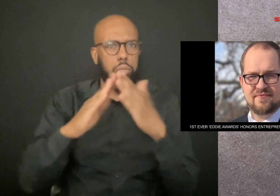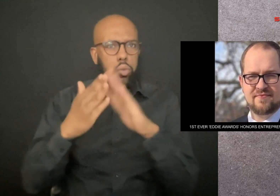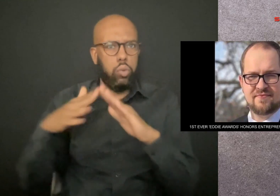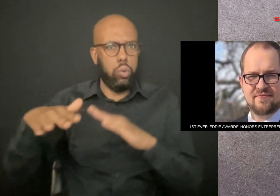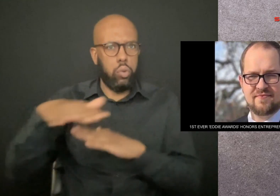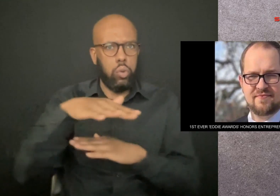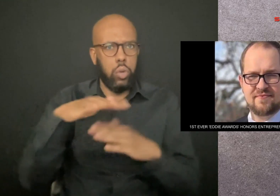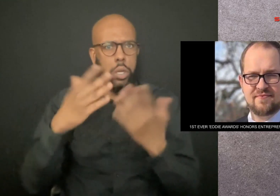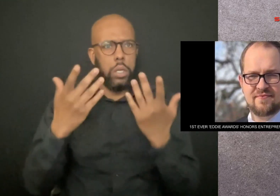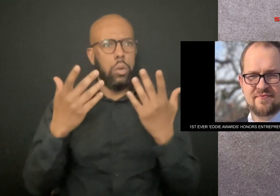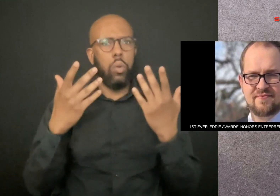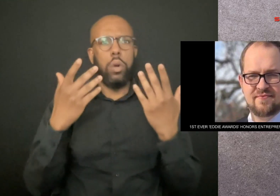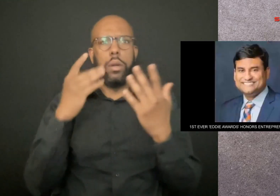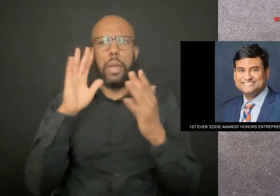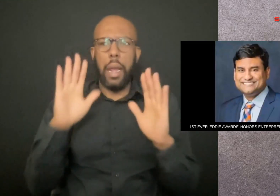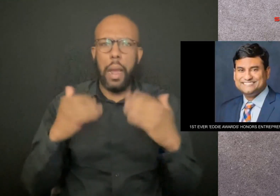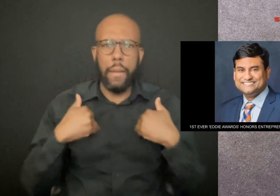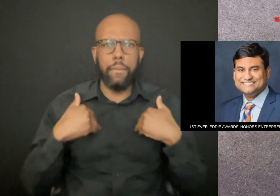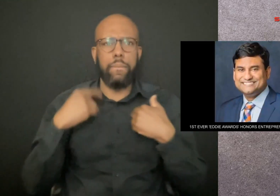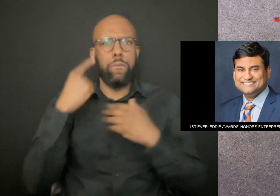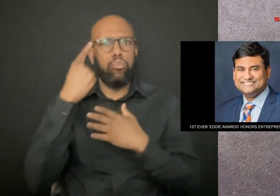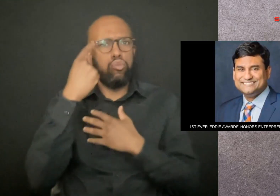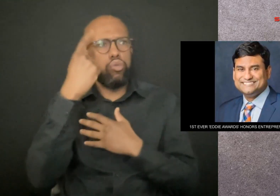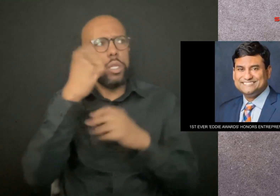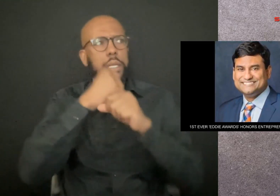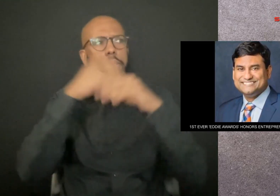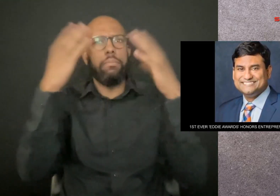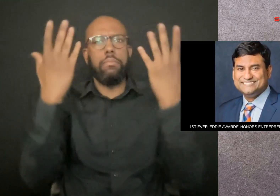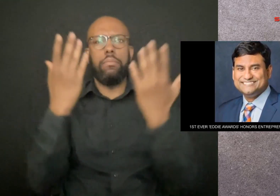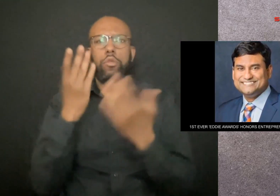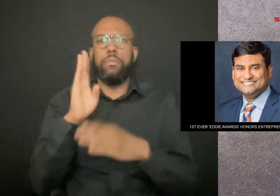by turning dreams of business ownership into a reality